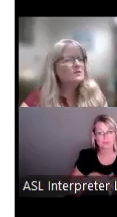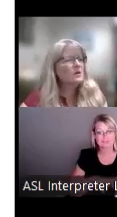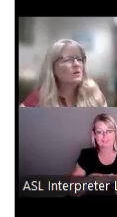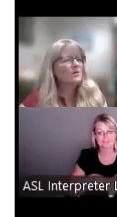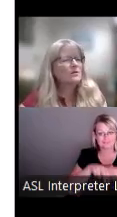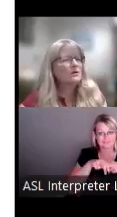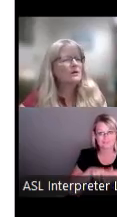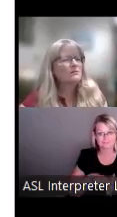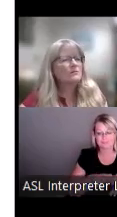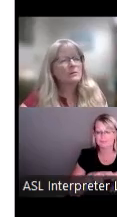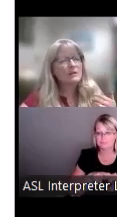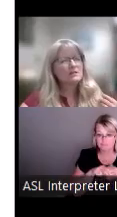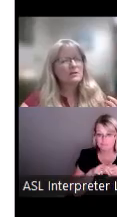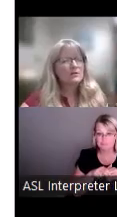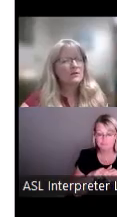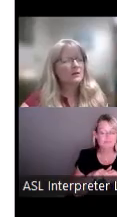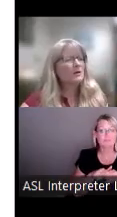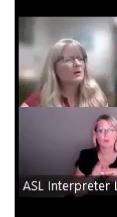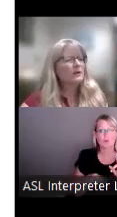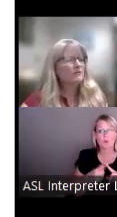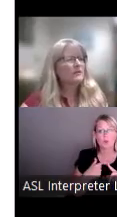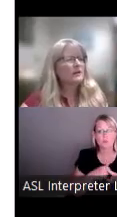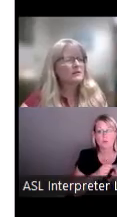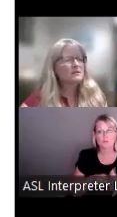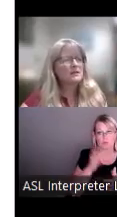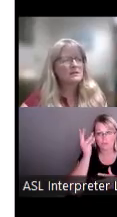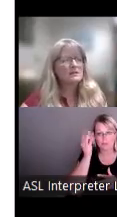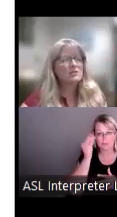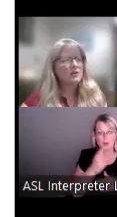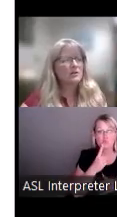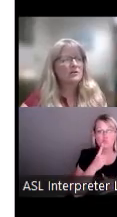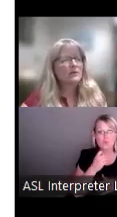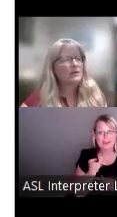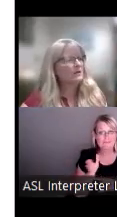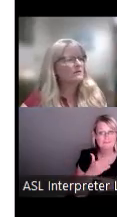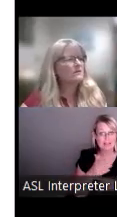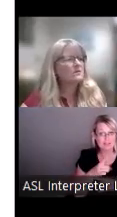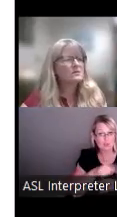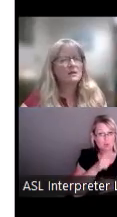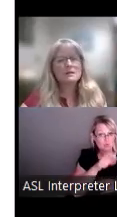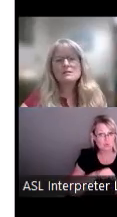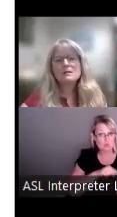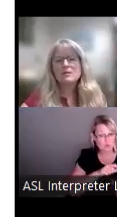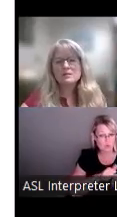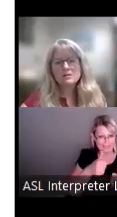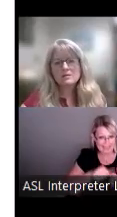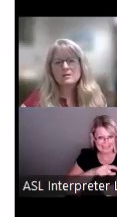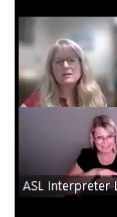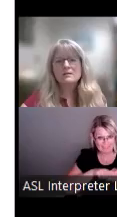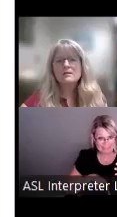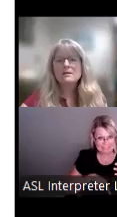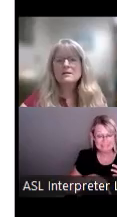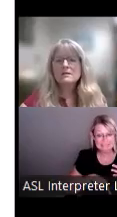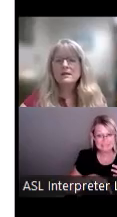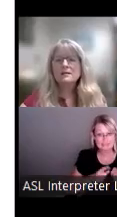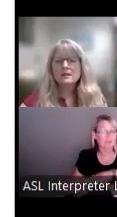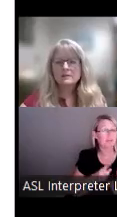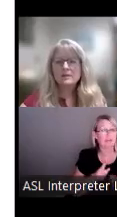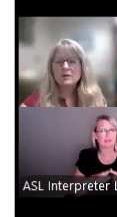So, when we start to think about red flags, kids that struggle with any of those things, then we start to think a little bit